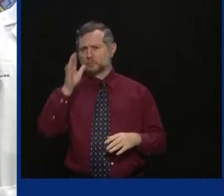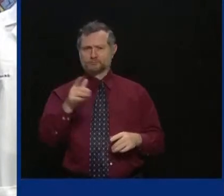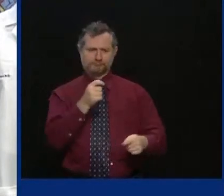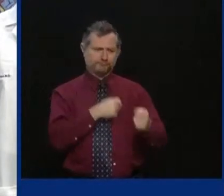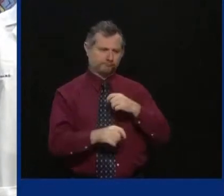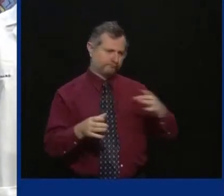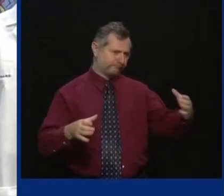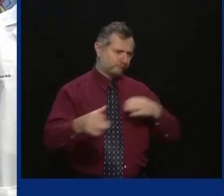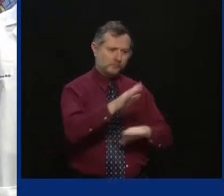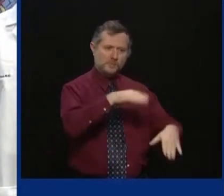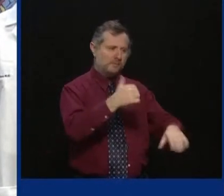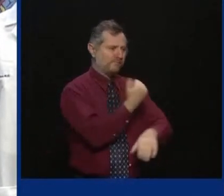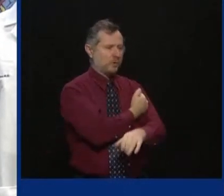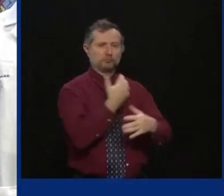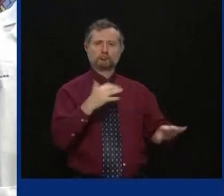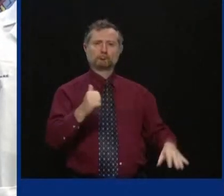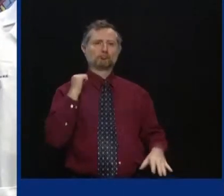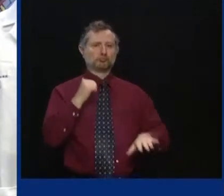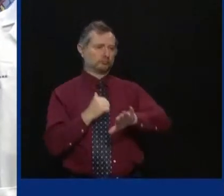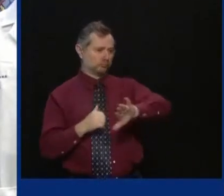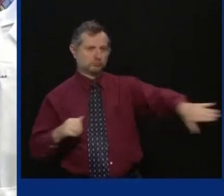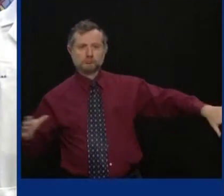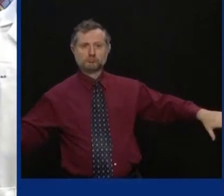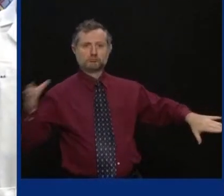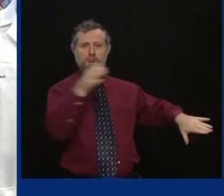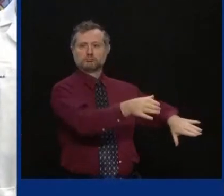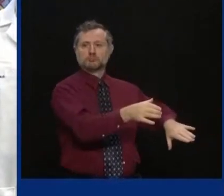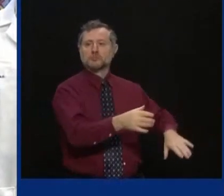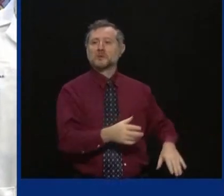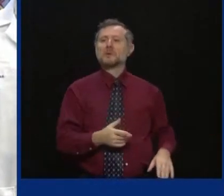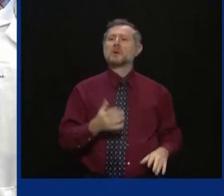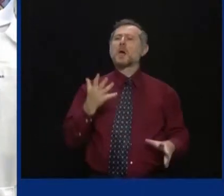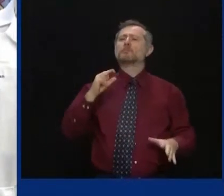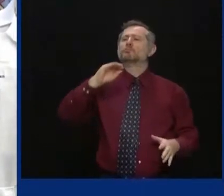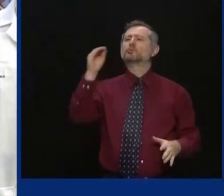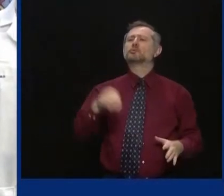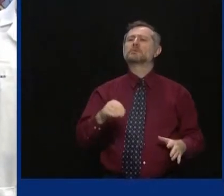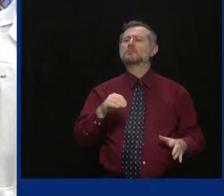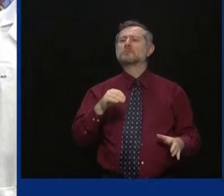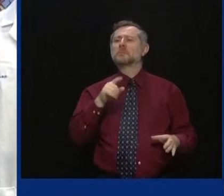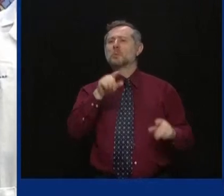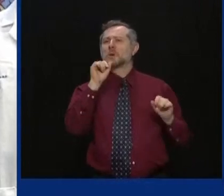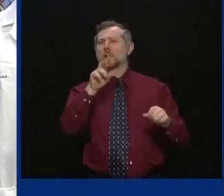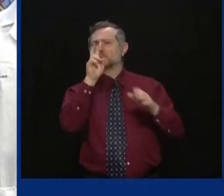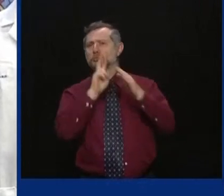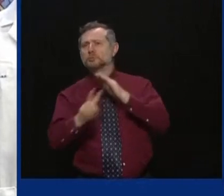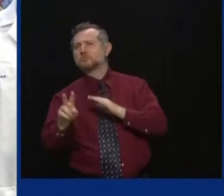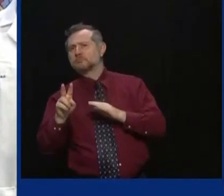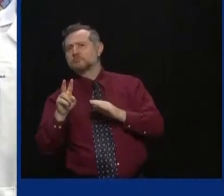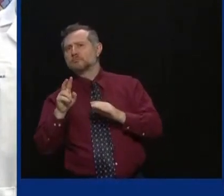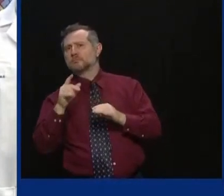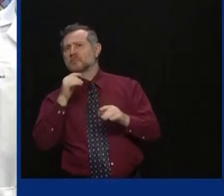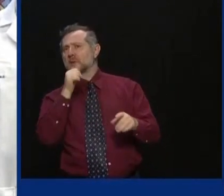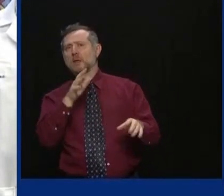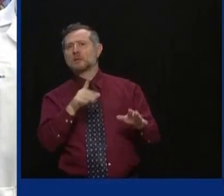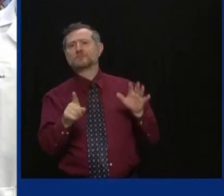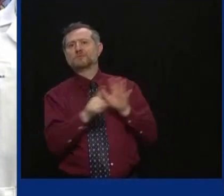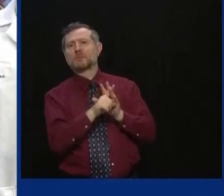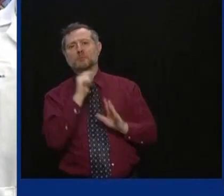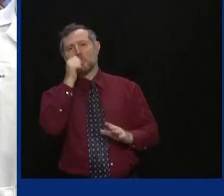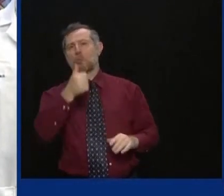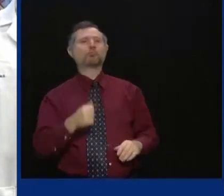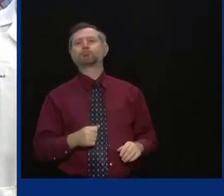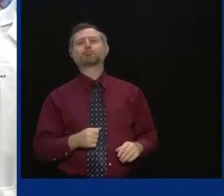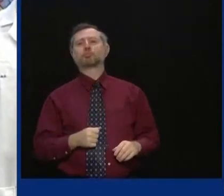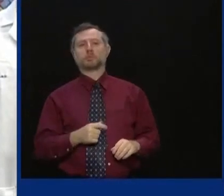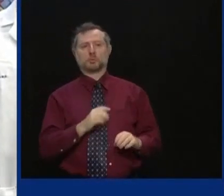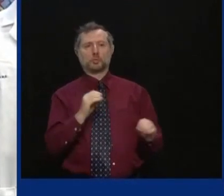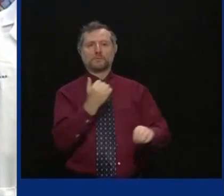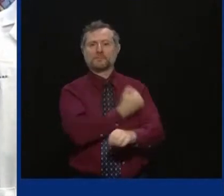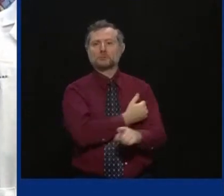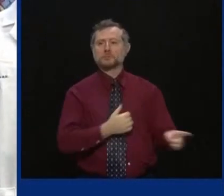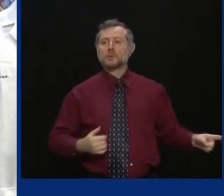PREVENTIBLE.